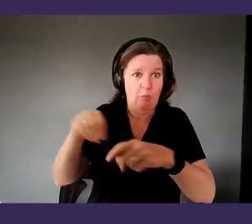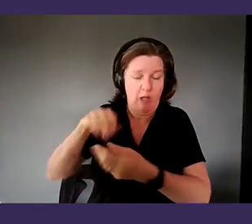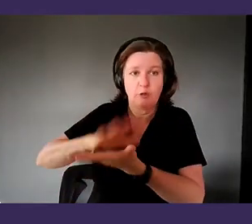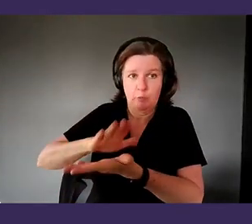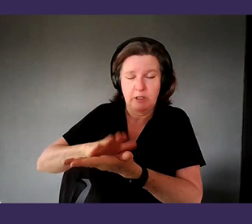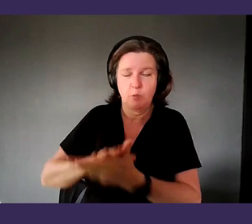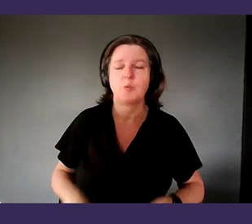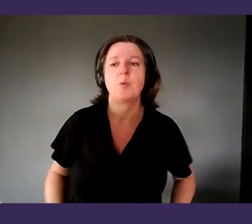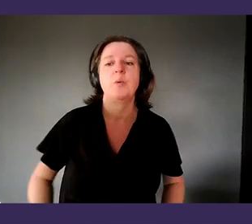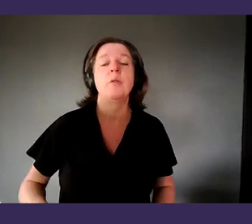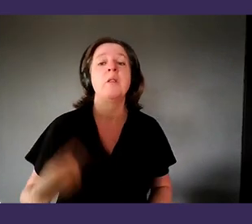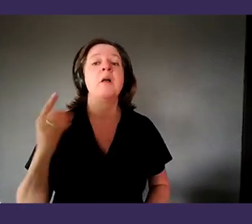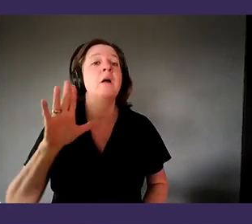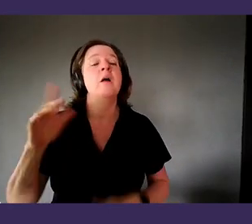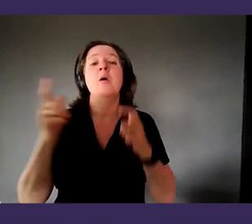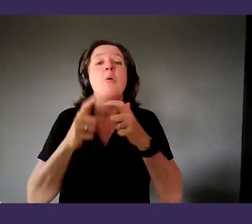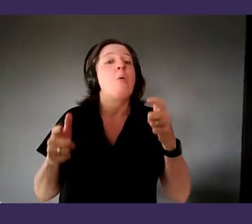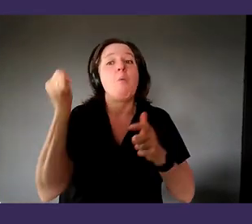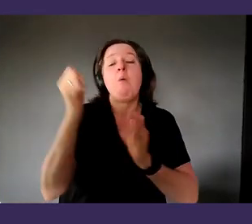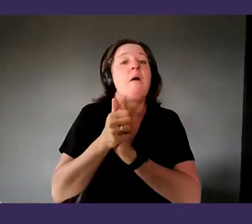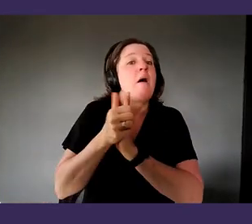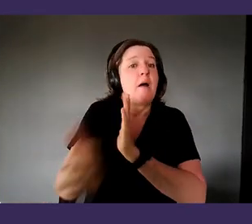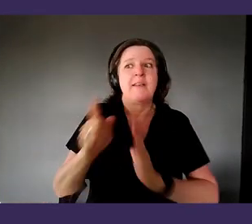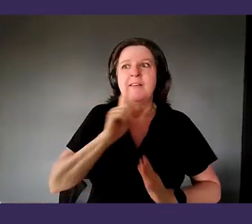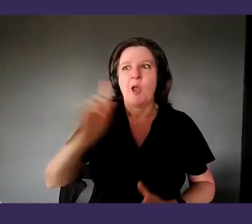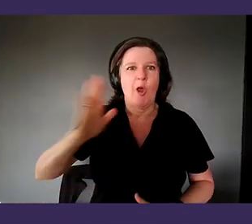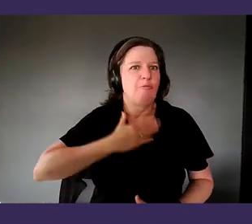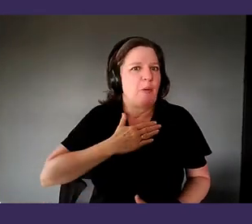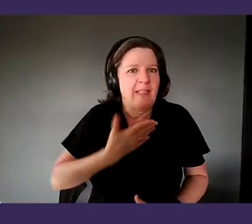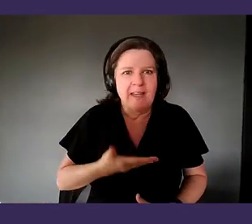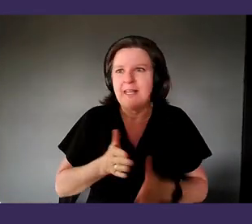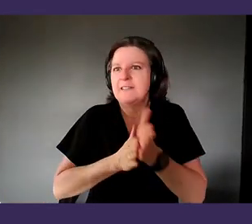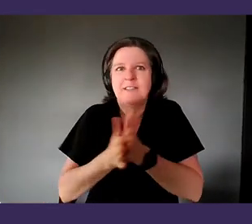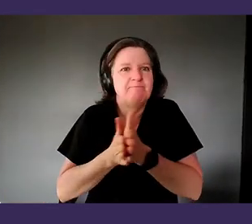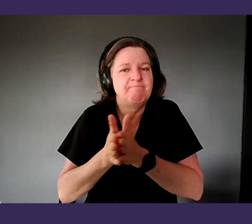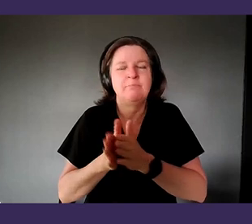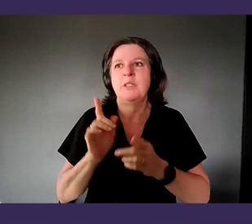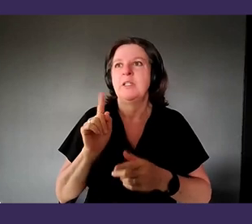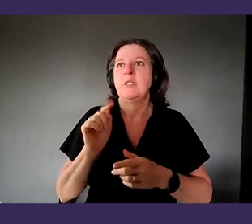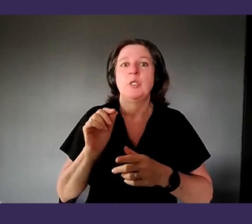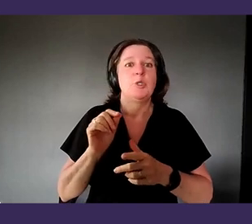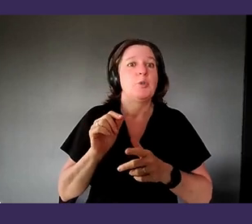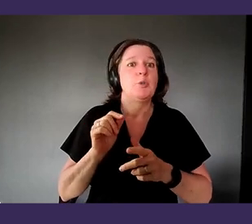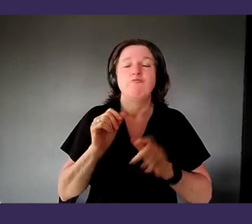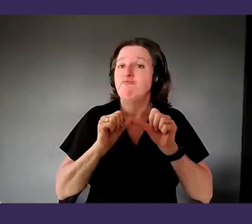One of her bigger talents is her willingness to keep up the tempo, keep up the pace.